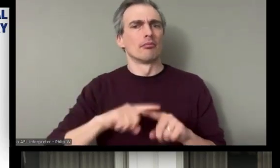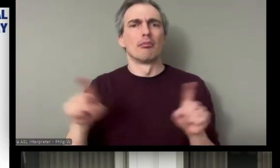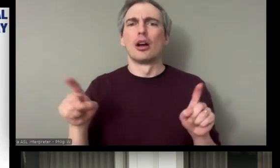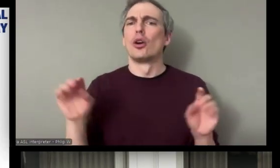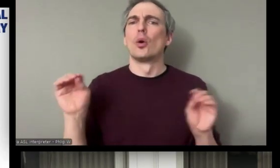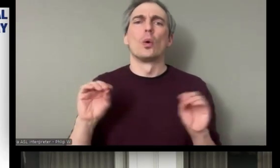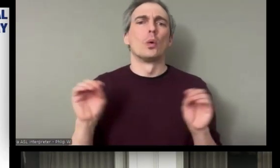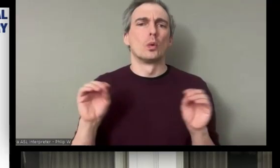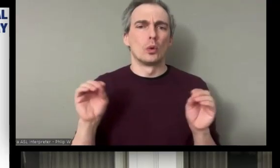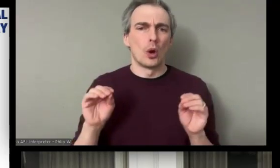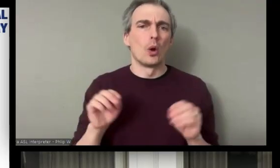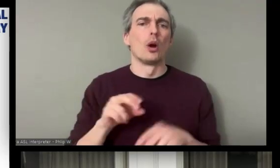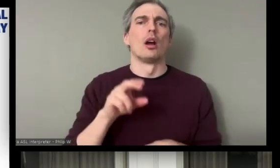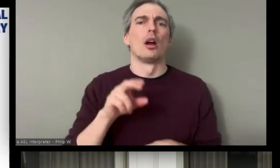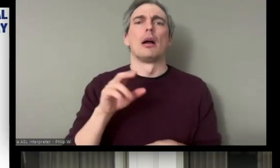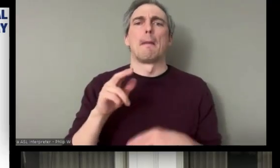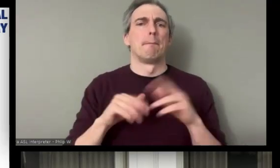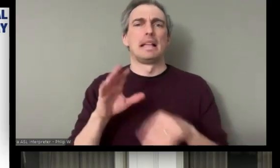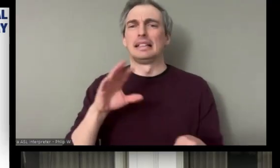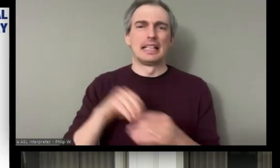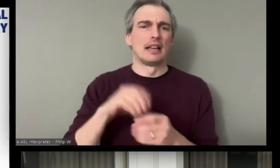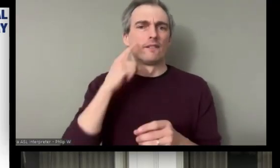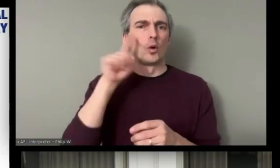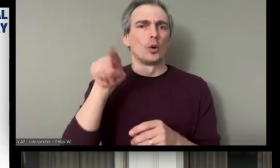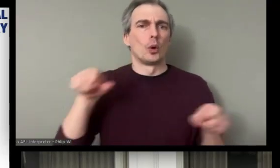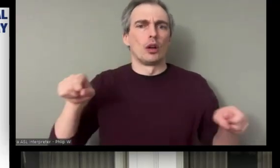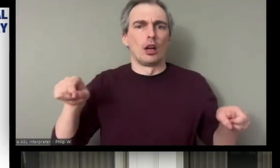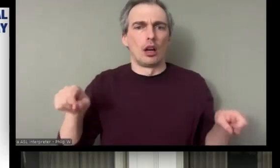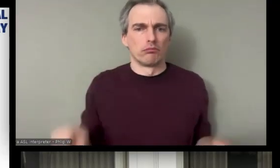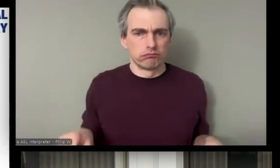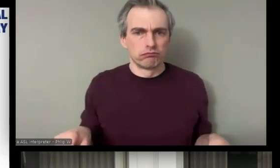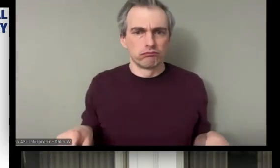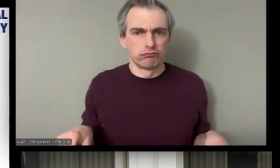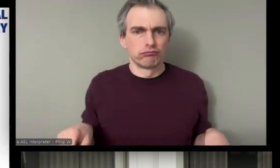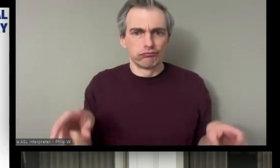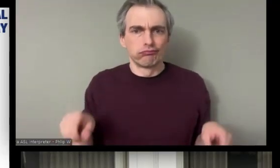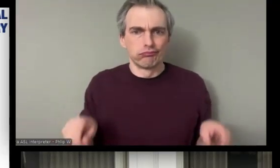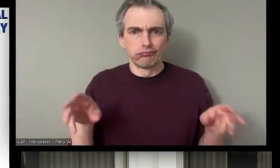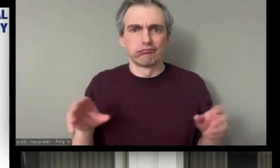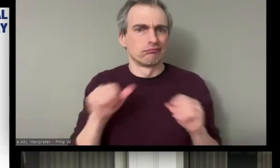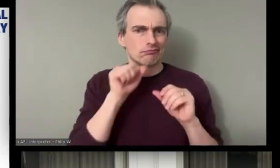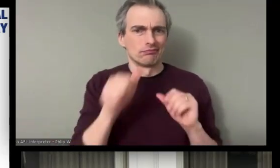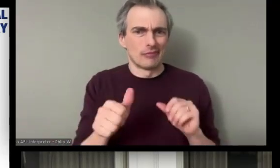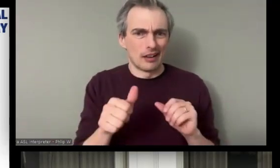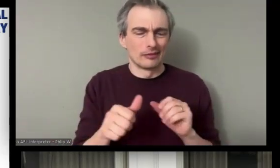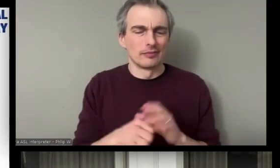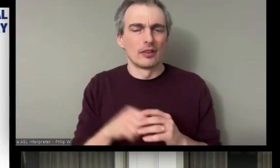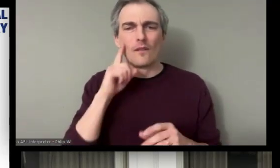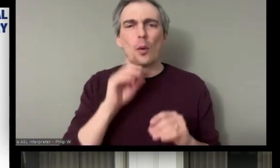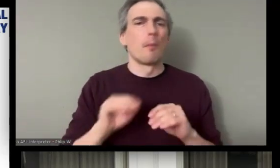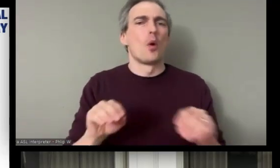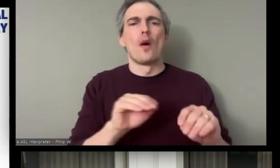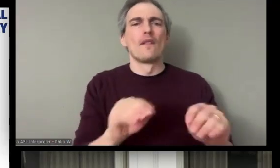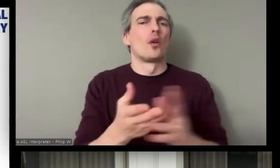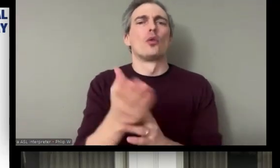avatar and moving through the world. So it's definitely something that can and should be designed right into the platform.